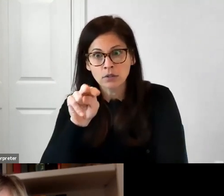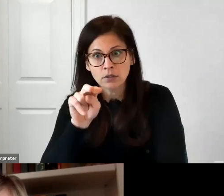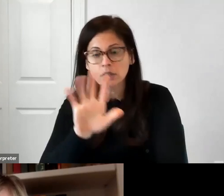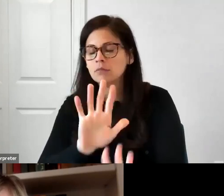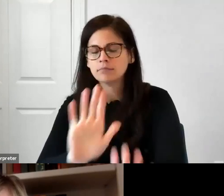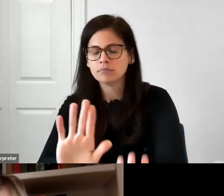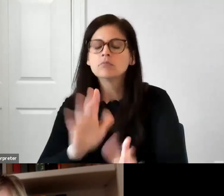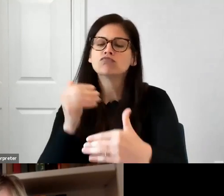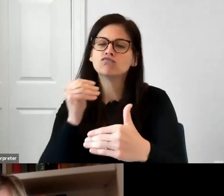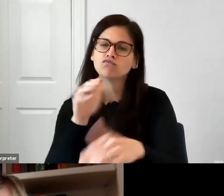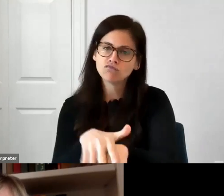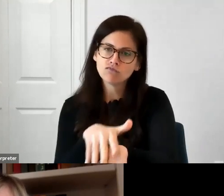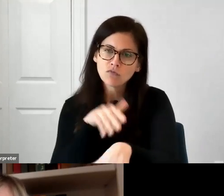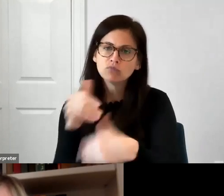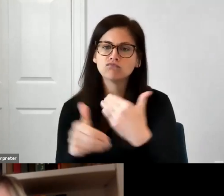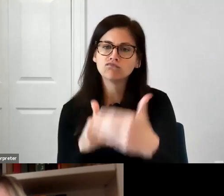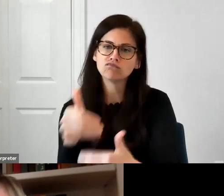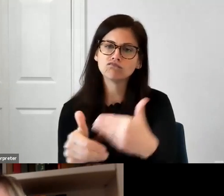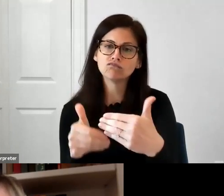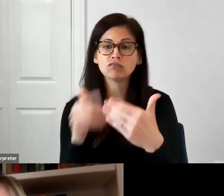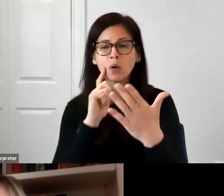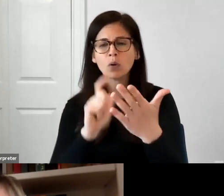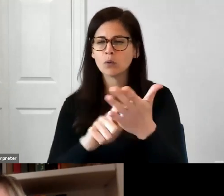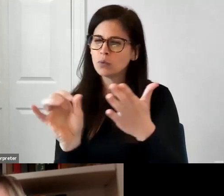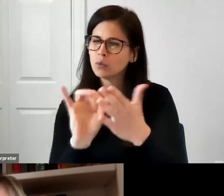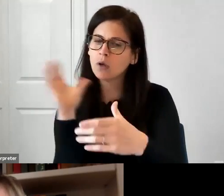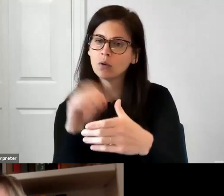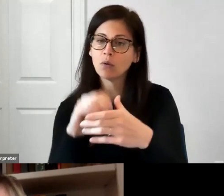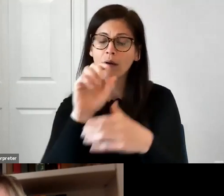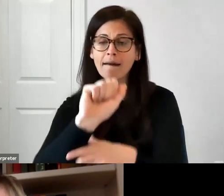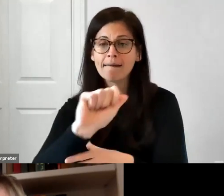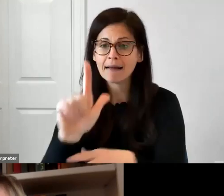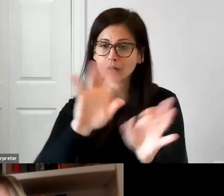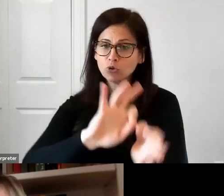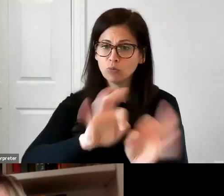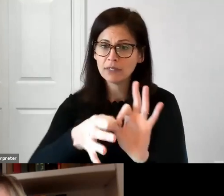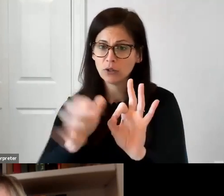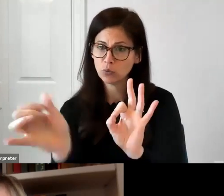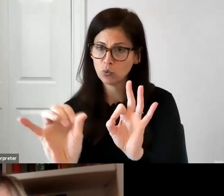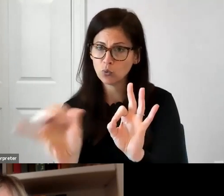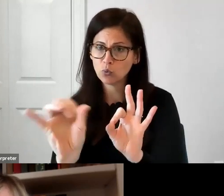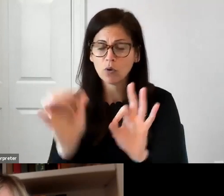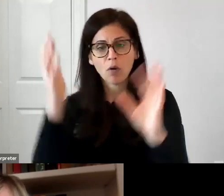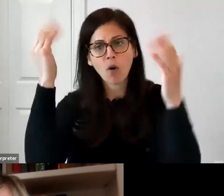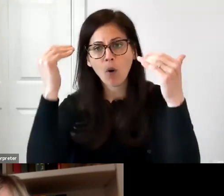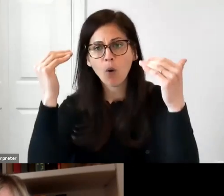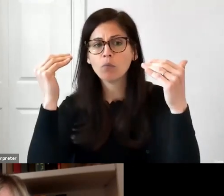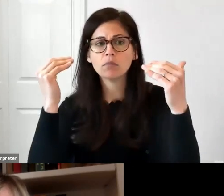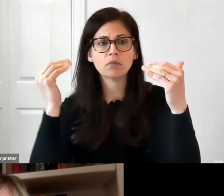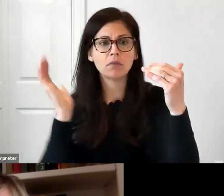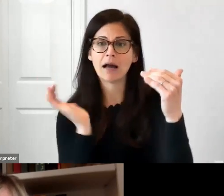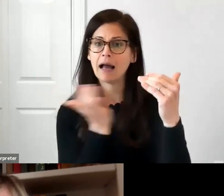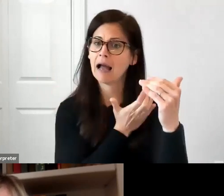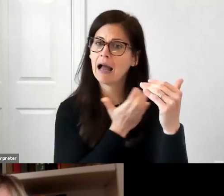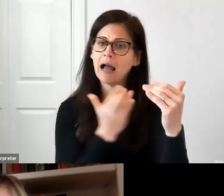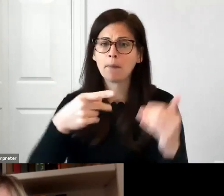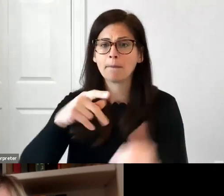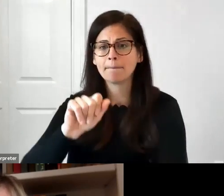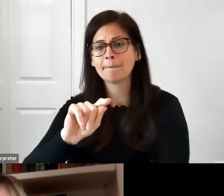You'll also note that we have included ASL interpretation. We hope that our patrons and our colleagues